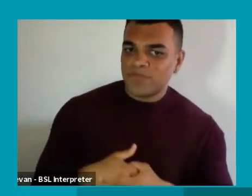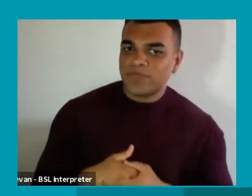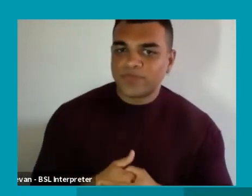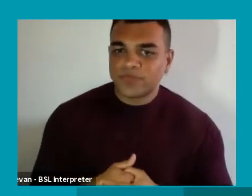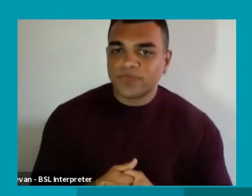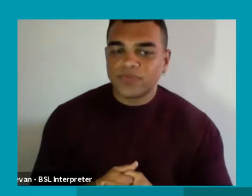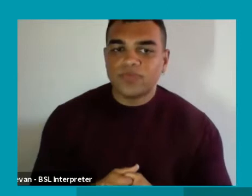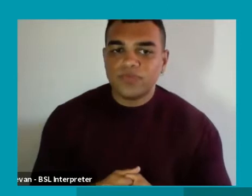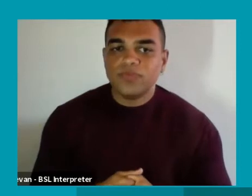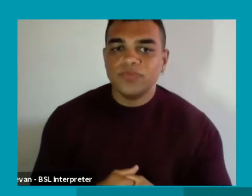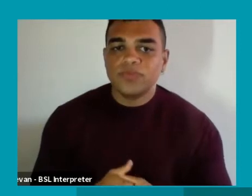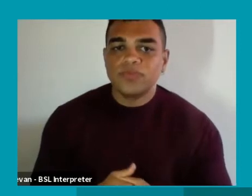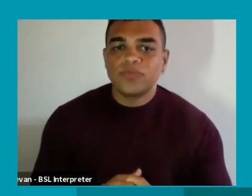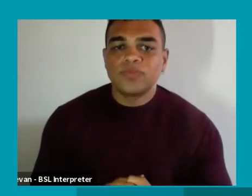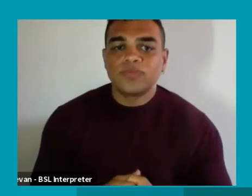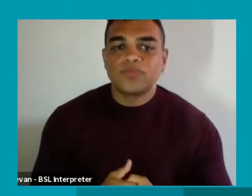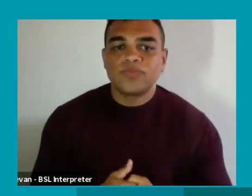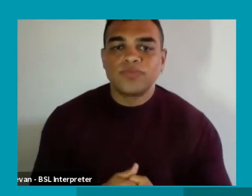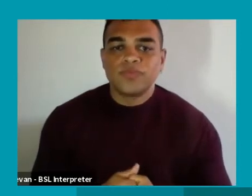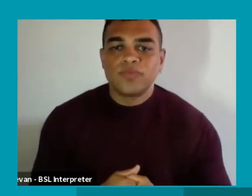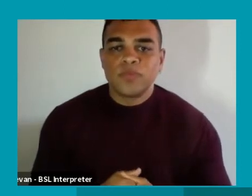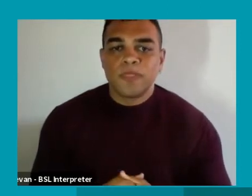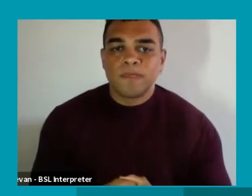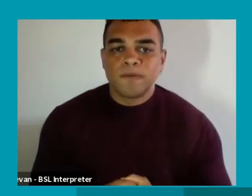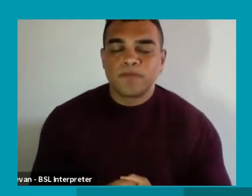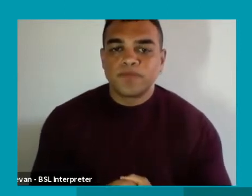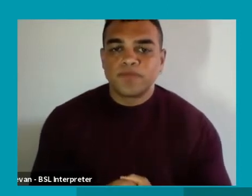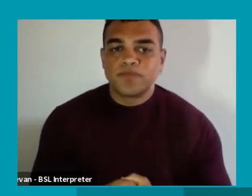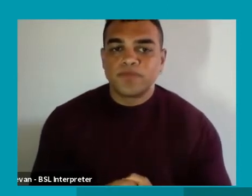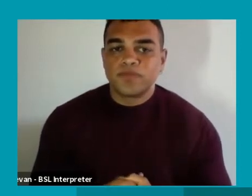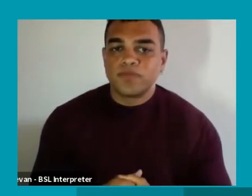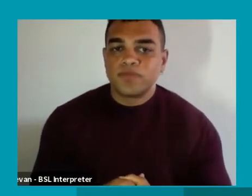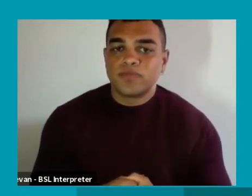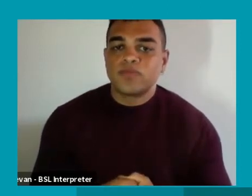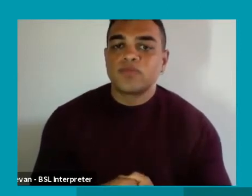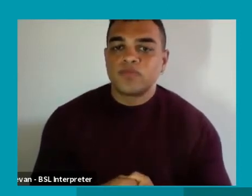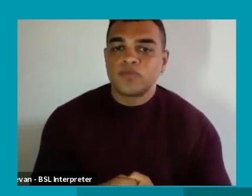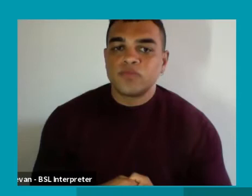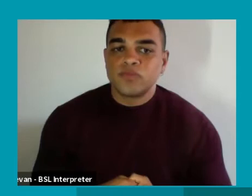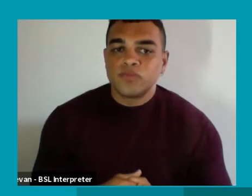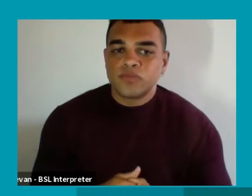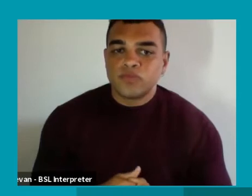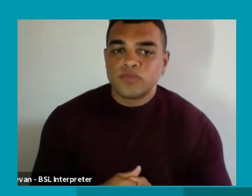Take a time when you did something when you had to solve a problem and disabled people solve problems all the time.